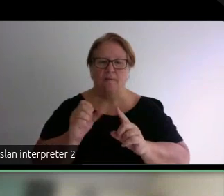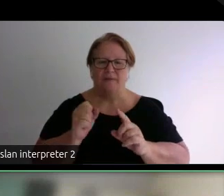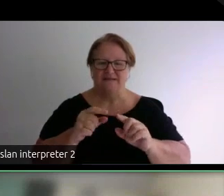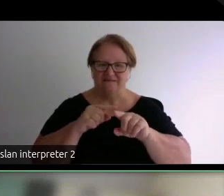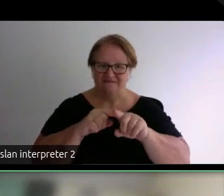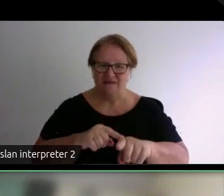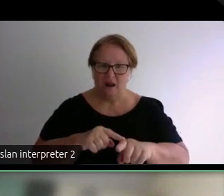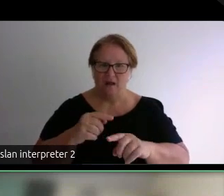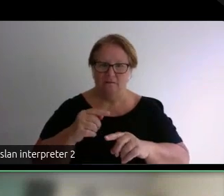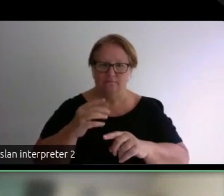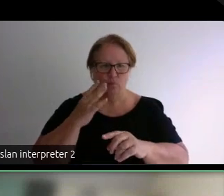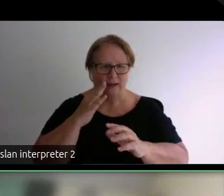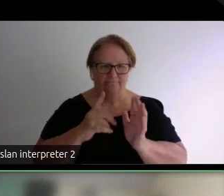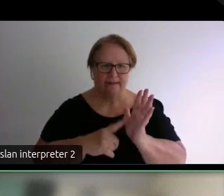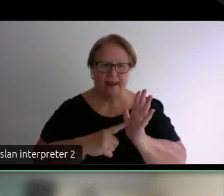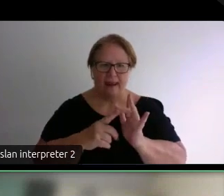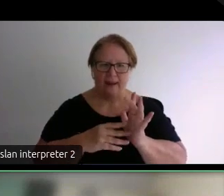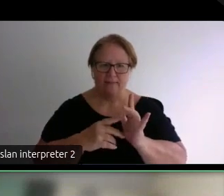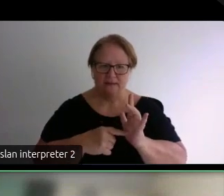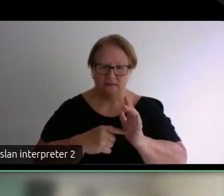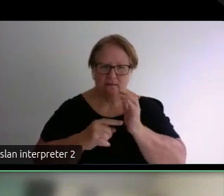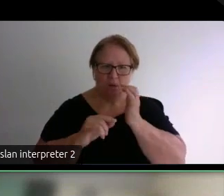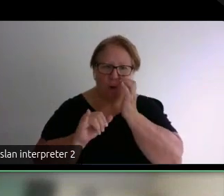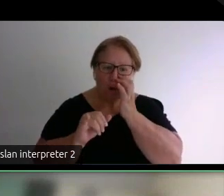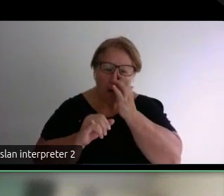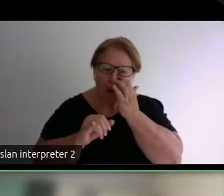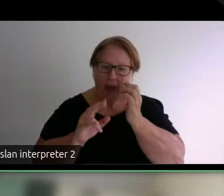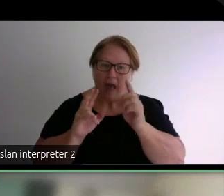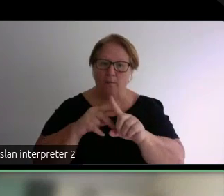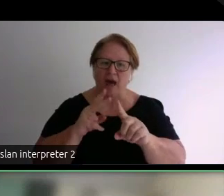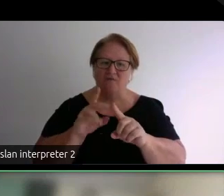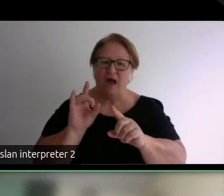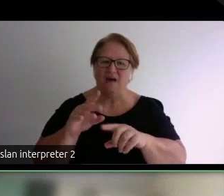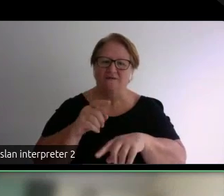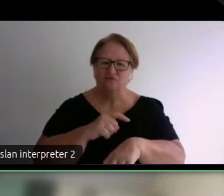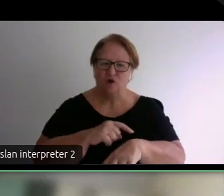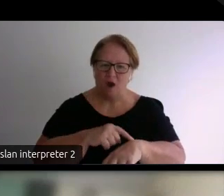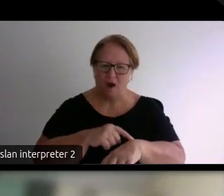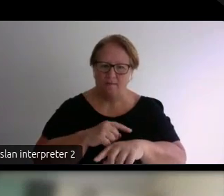have leave to apply out of time been granted by the court to come to fall within these programs.